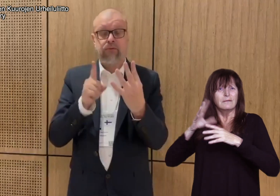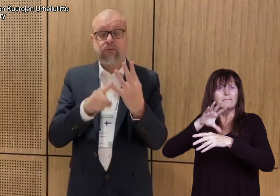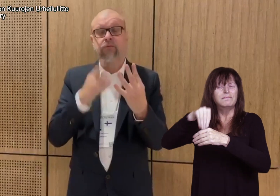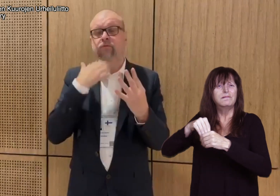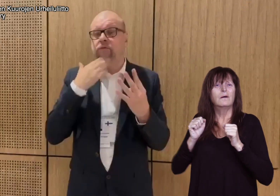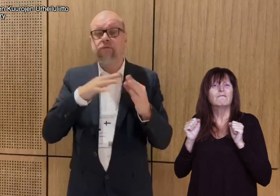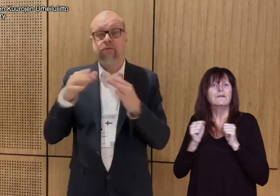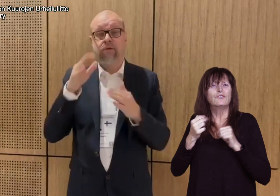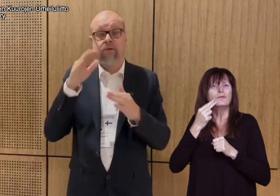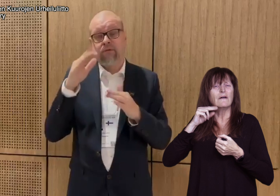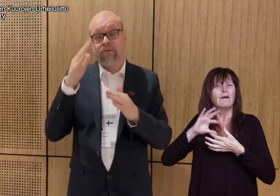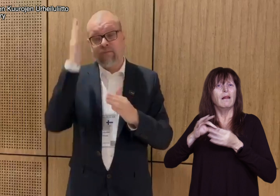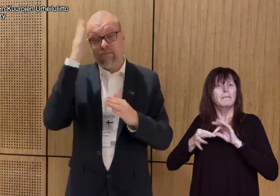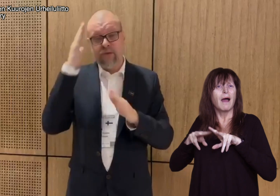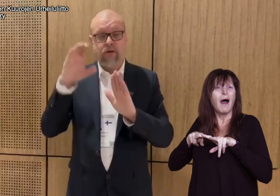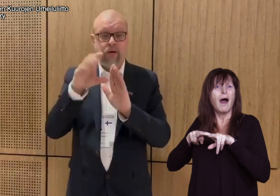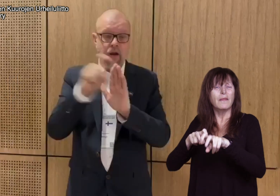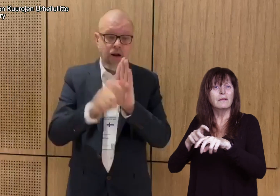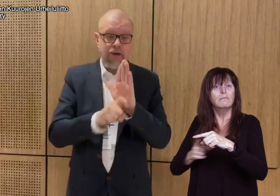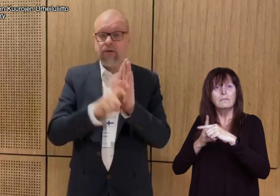a Winter Deaflympics athlete,